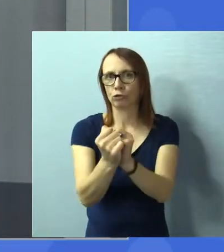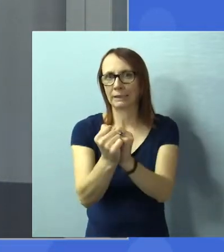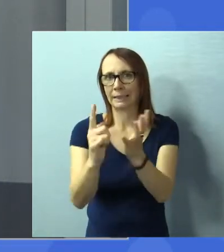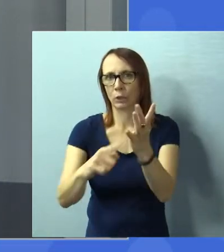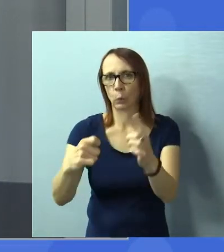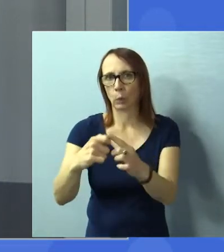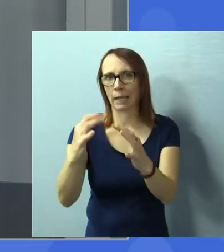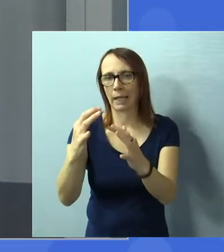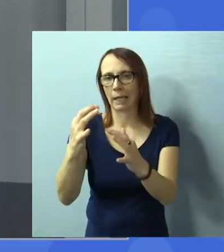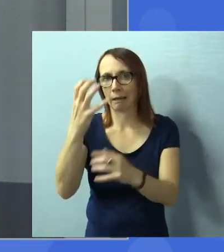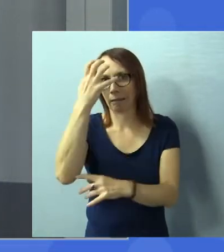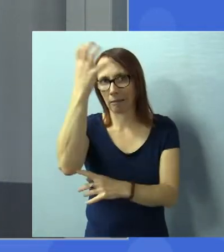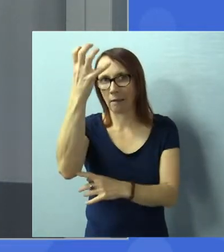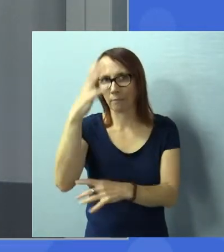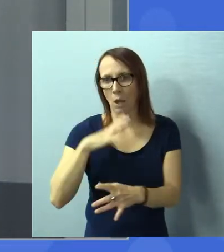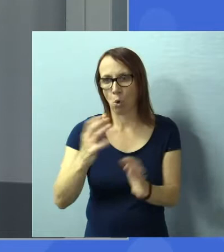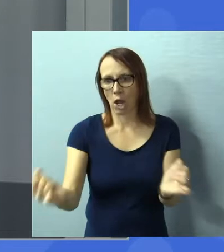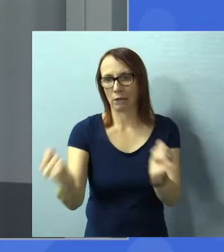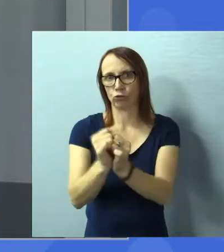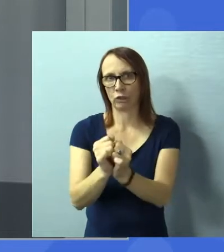government and Parliament there is no intention to declare independence